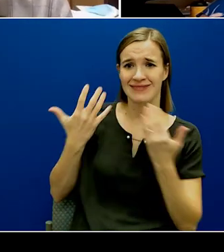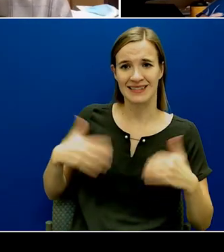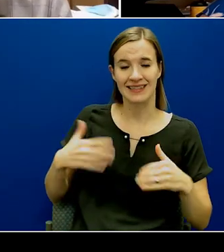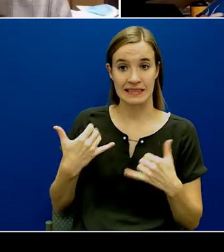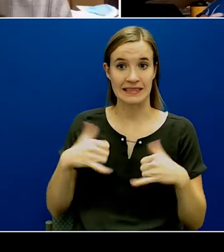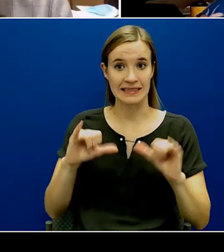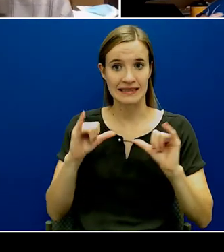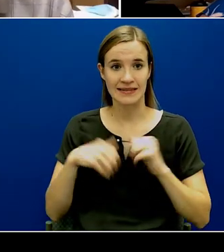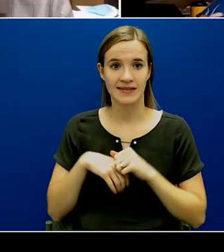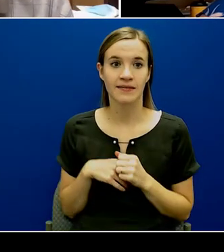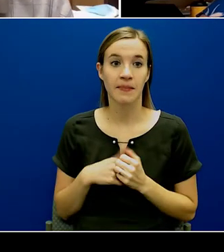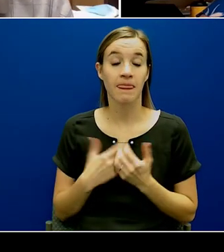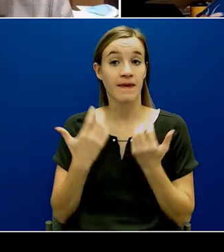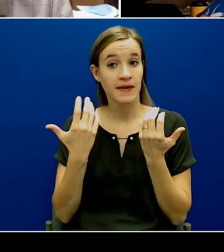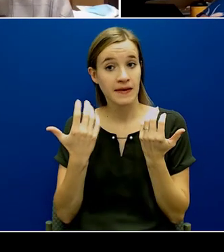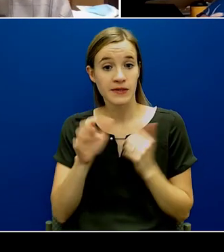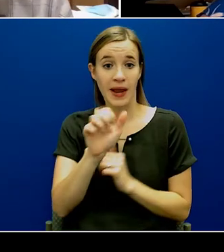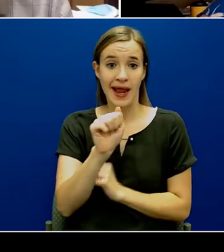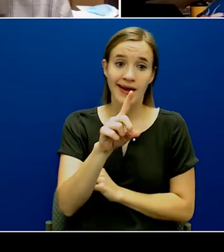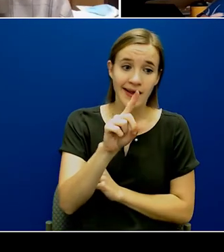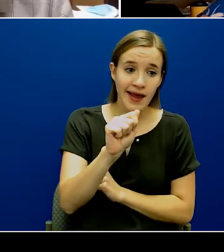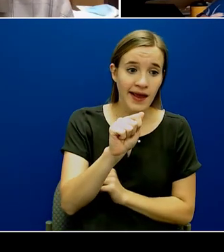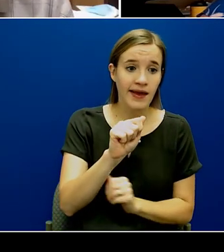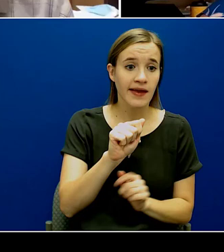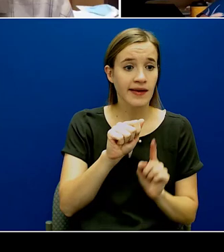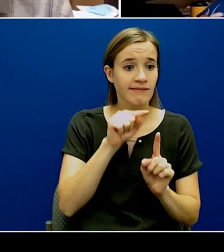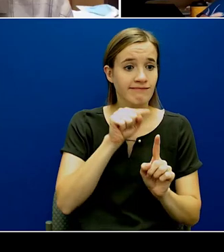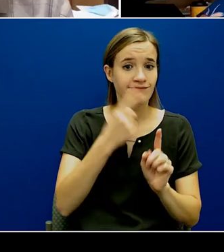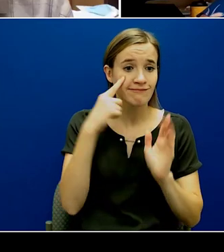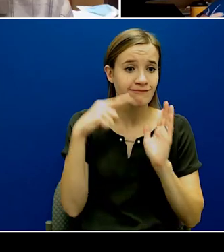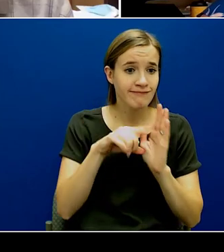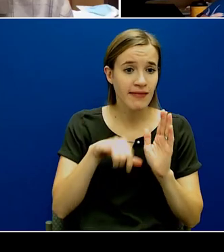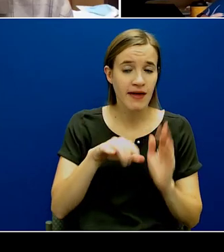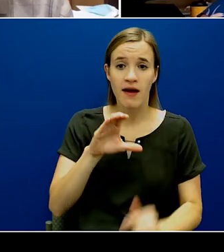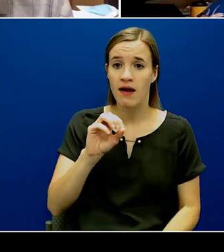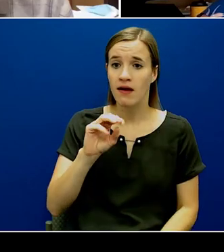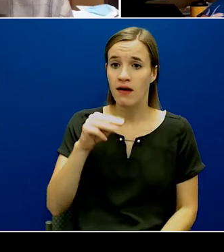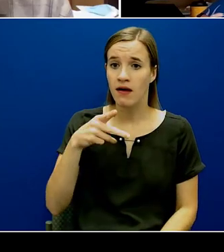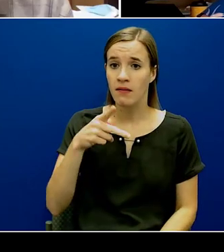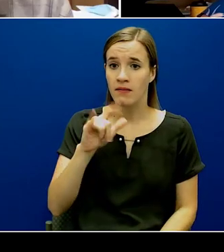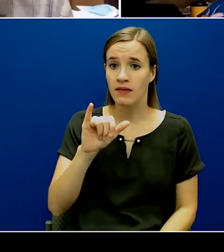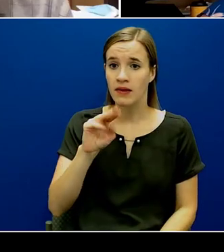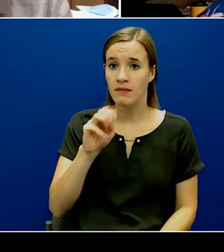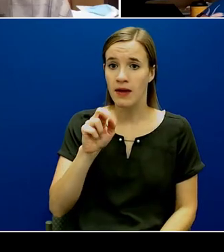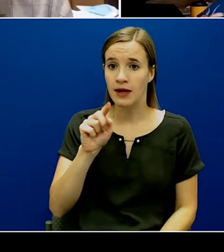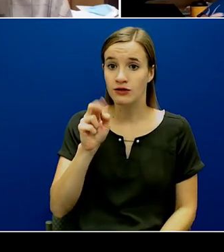everybody. And a lot of what we're facing has to do with that old issue of just not having